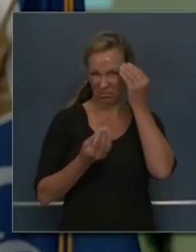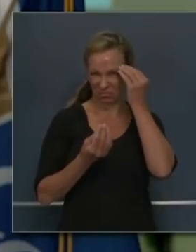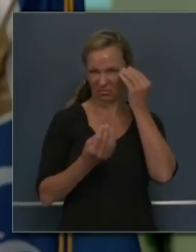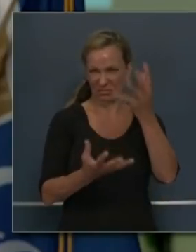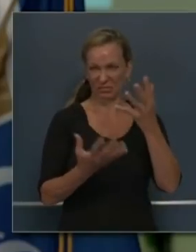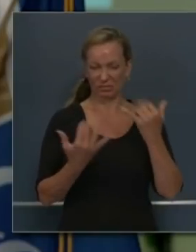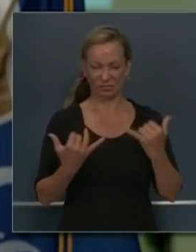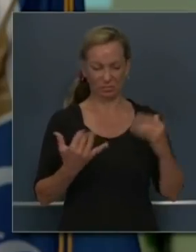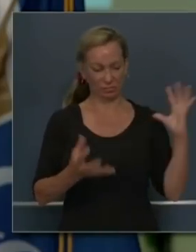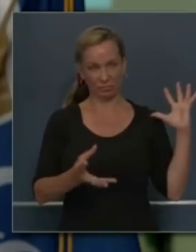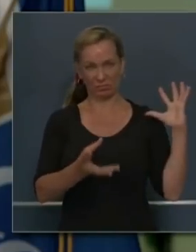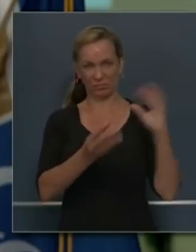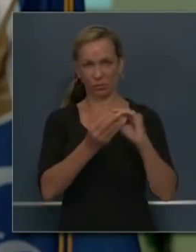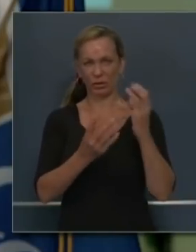GOOD AFTERNOON EVERYBODY, I